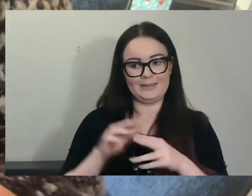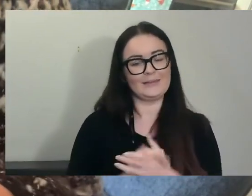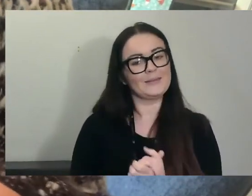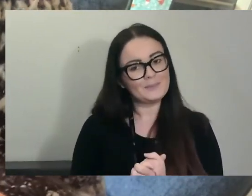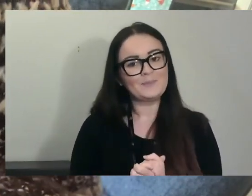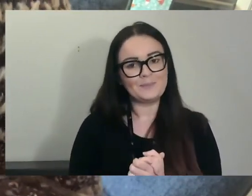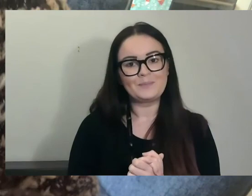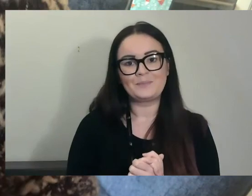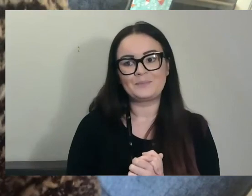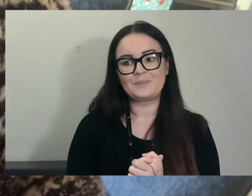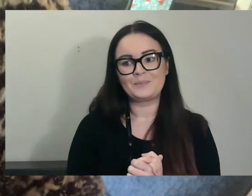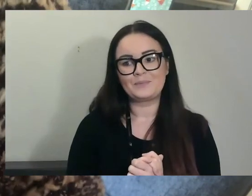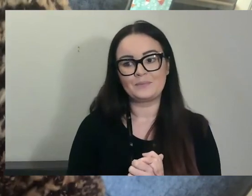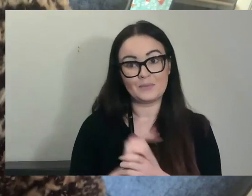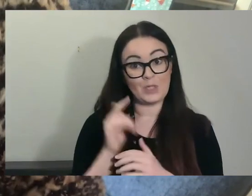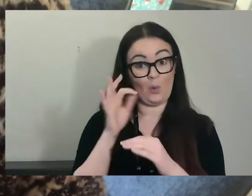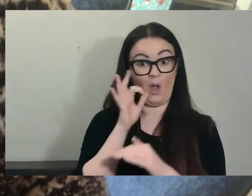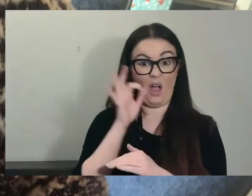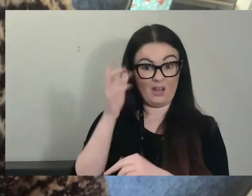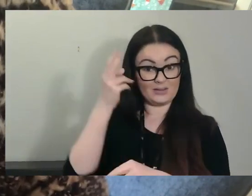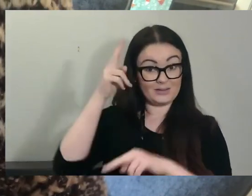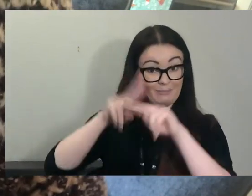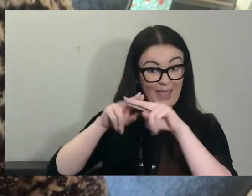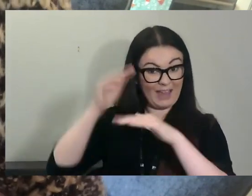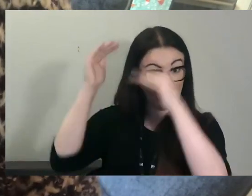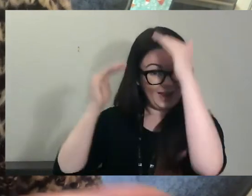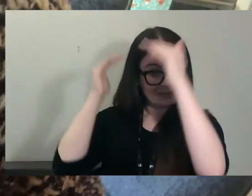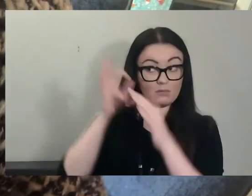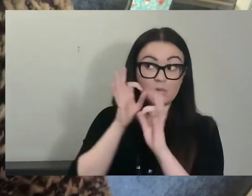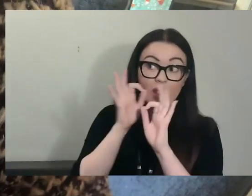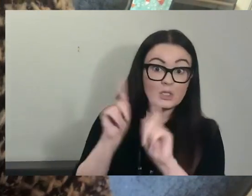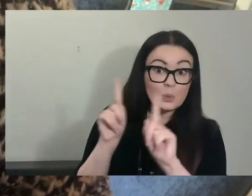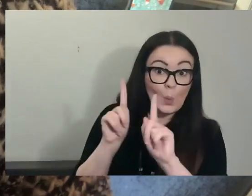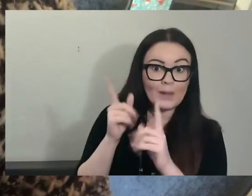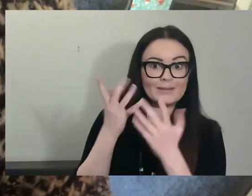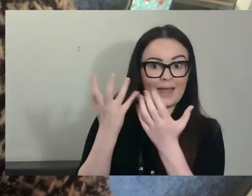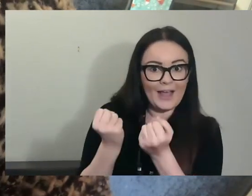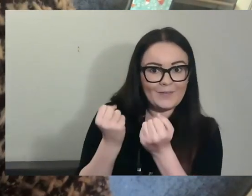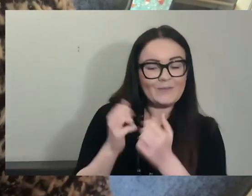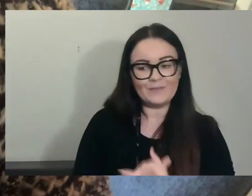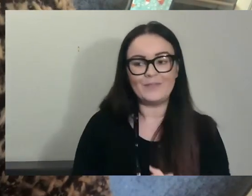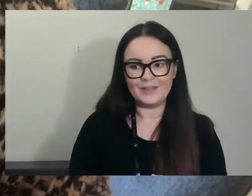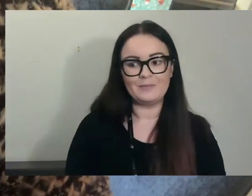can make marks with, adults. So whatever you've got in the house that you're you're happy